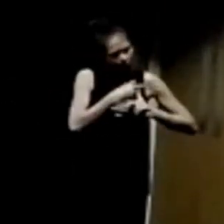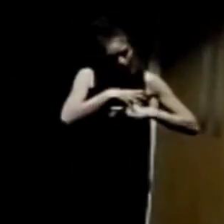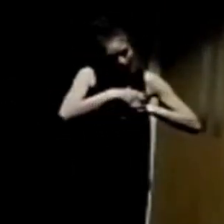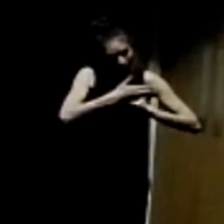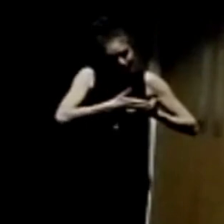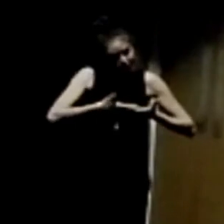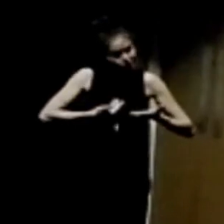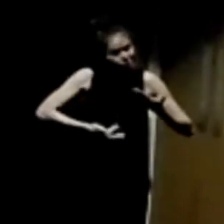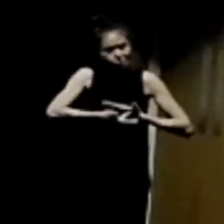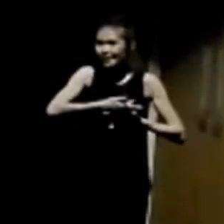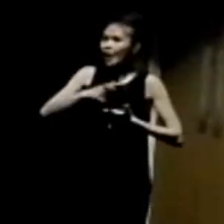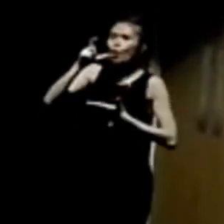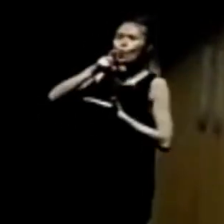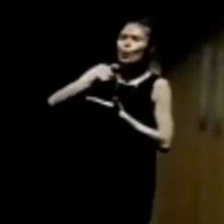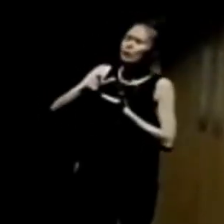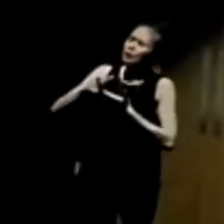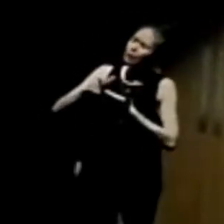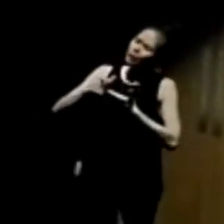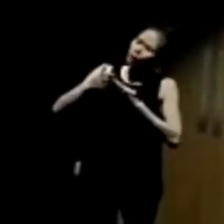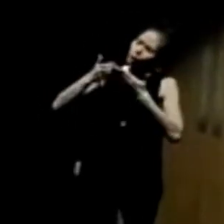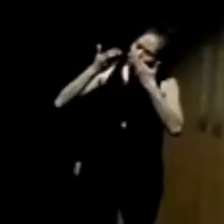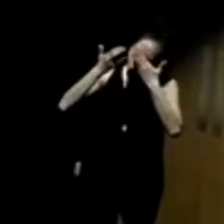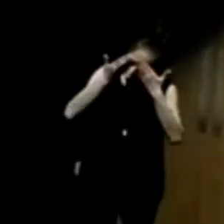Cordelia, obey you, love you, and most honour you.